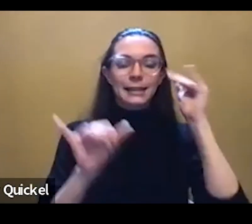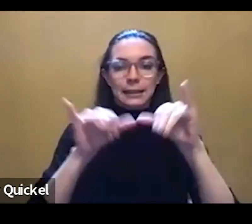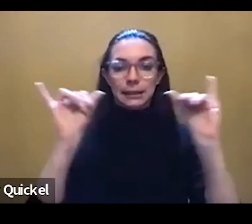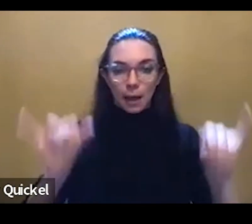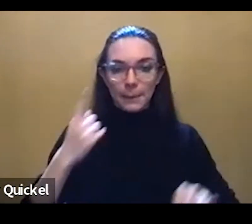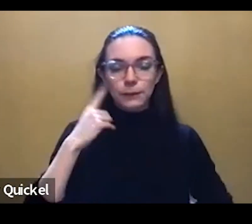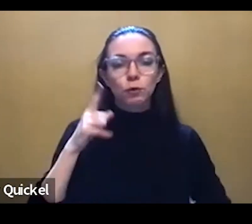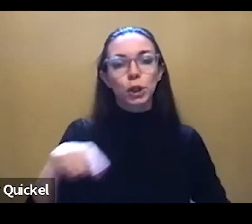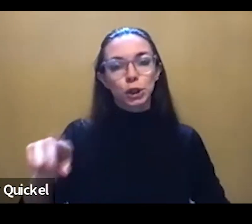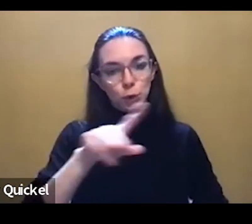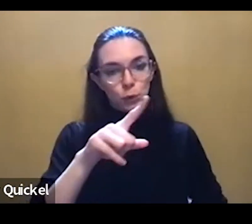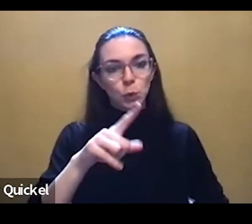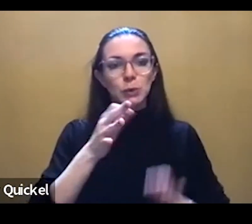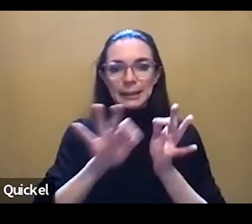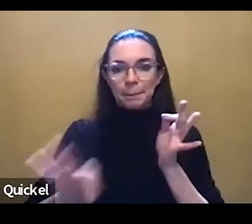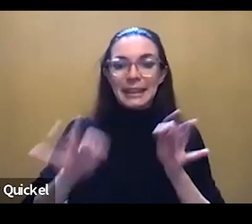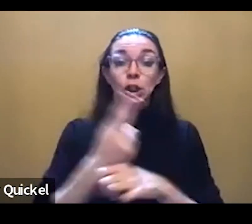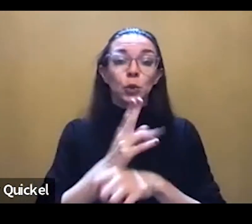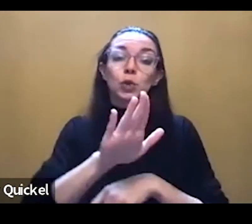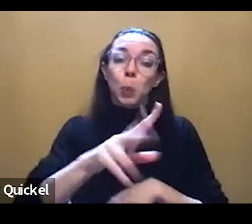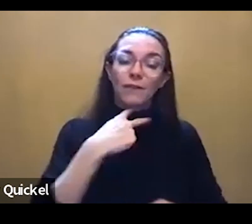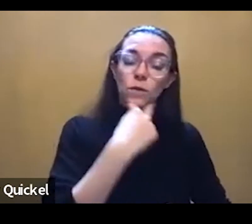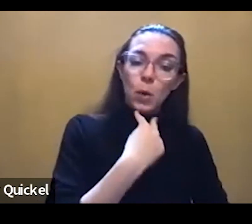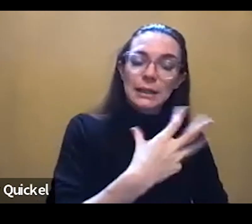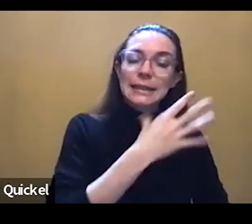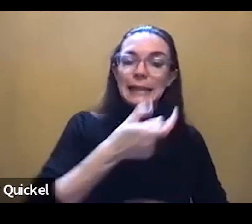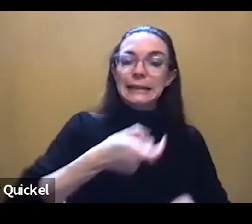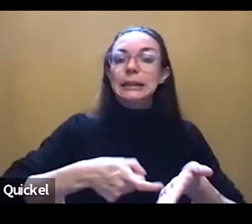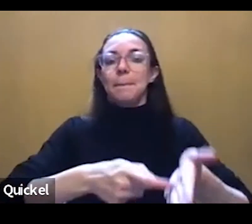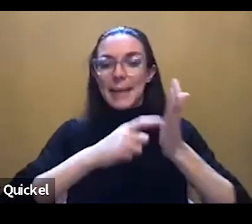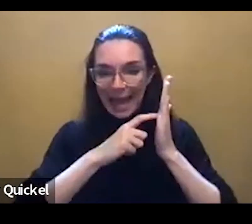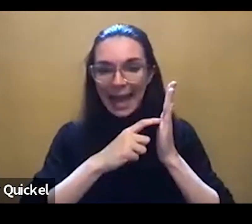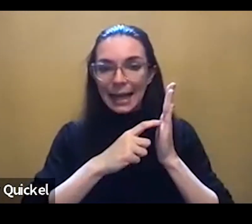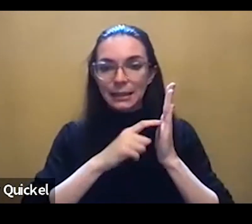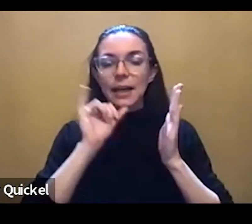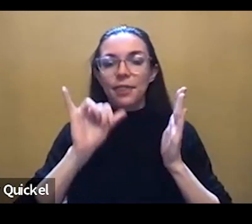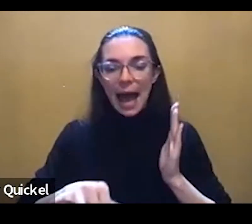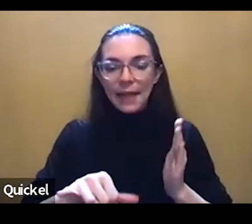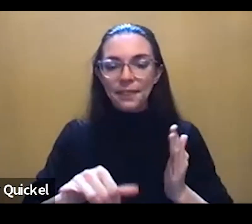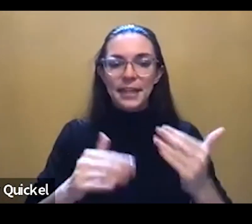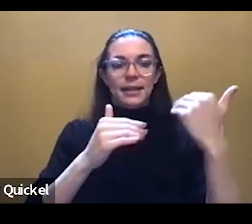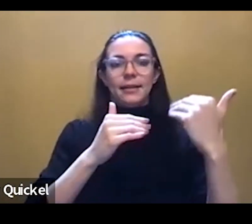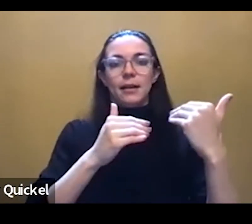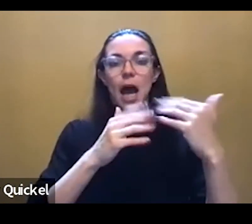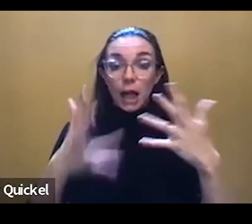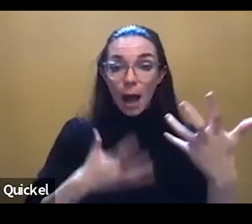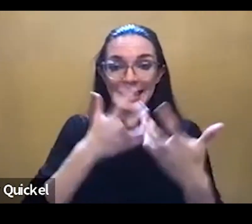the system is simply for you to use your voice and demand that the accommodations be provided for you to use your